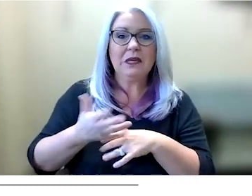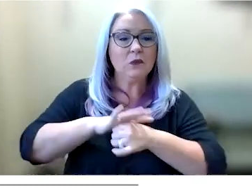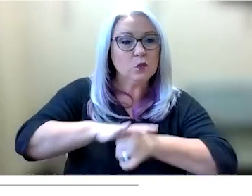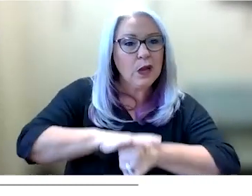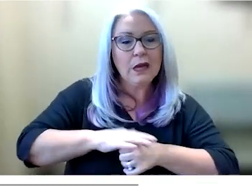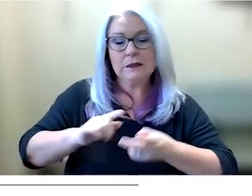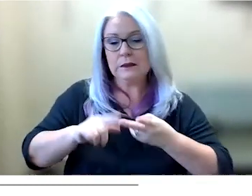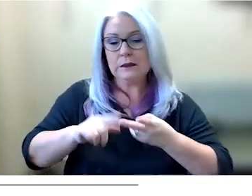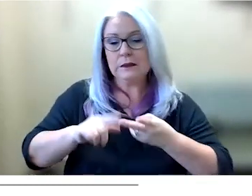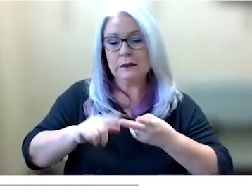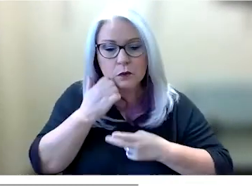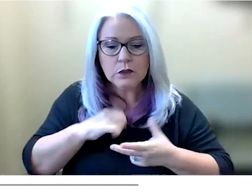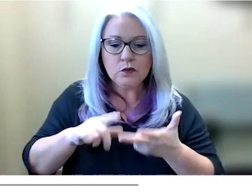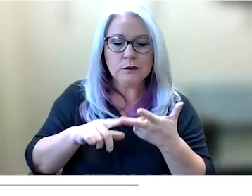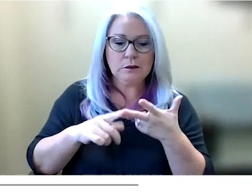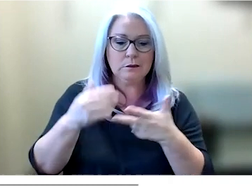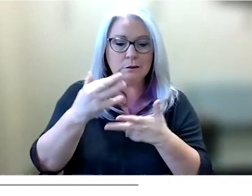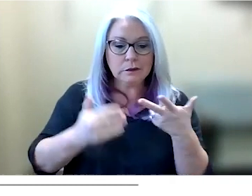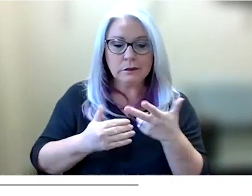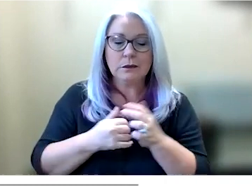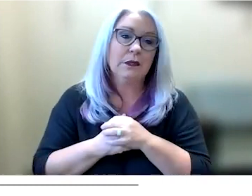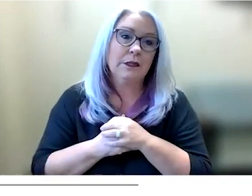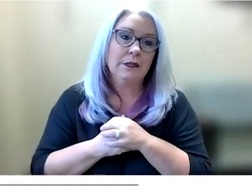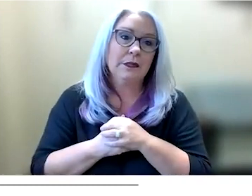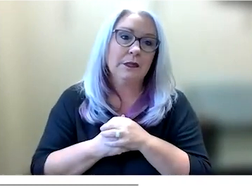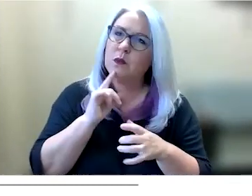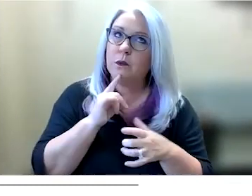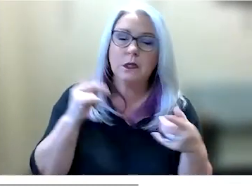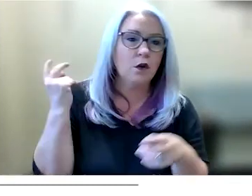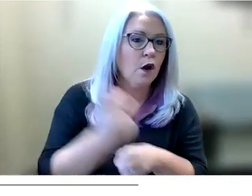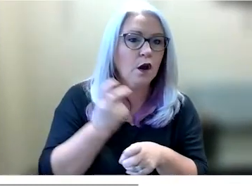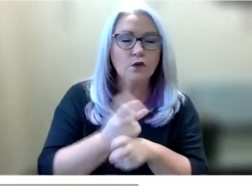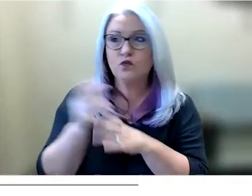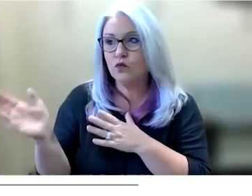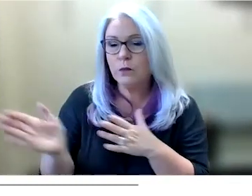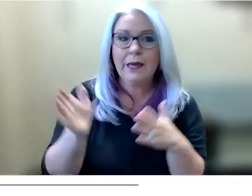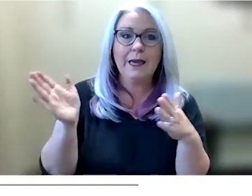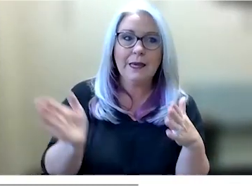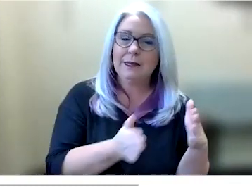That makes it really hard to plan and have kind of a stable